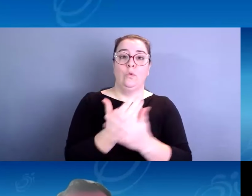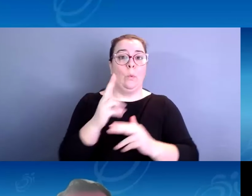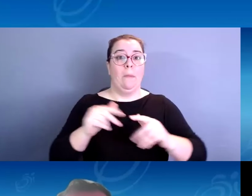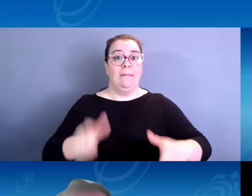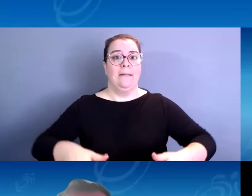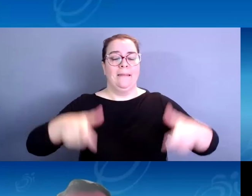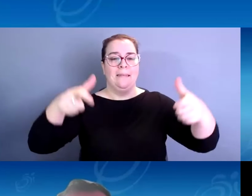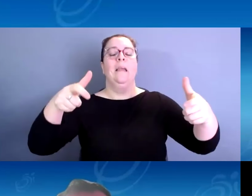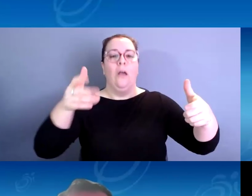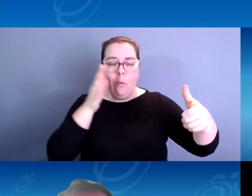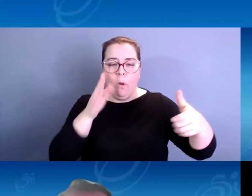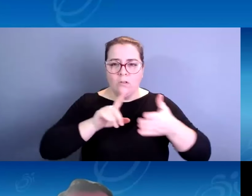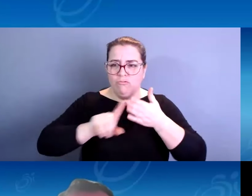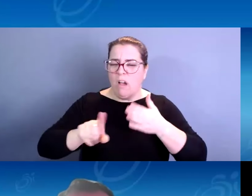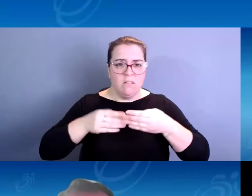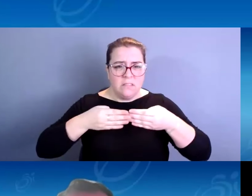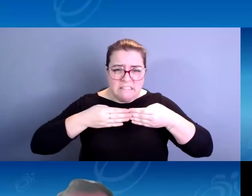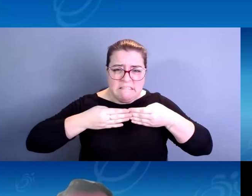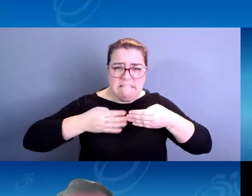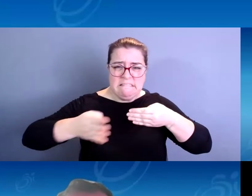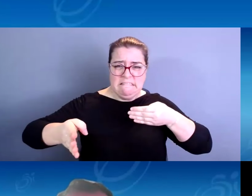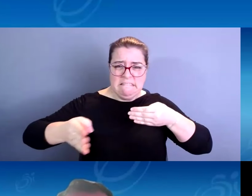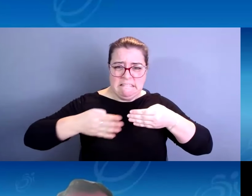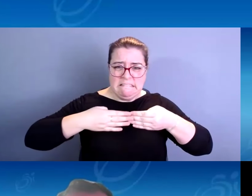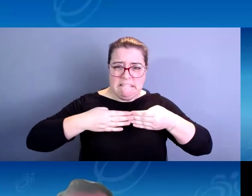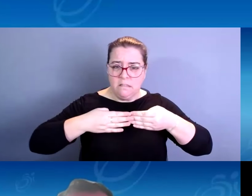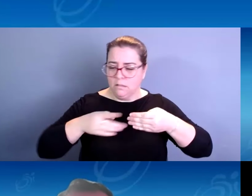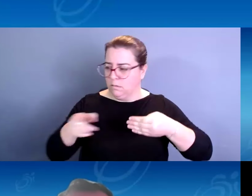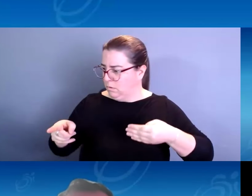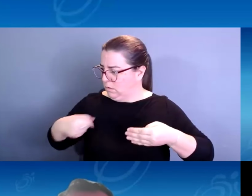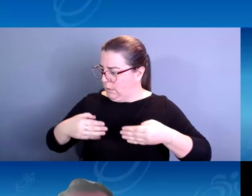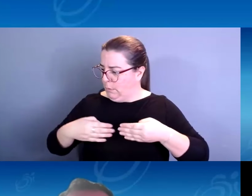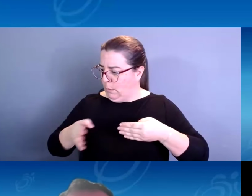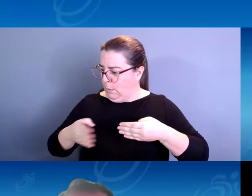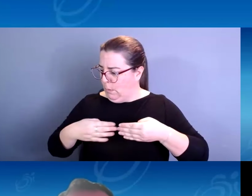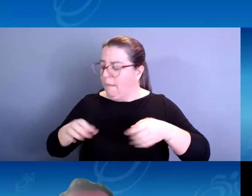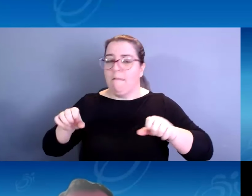Other organizations need to showcase that people with disabilities can do everything, just maybe in a different way